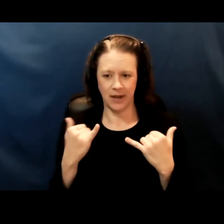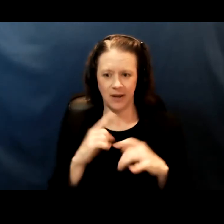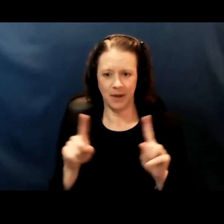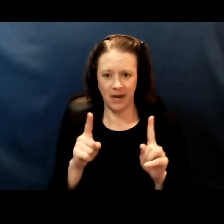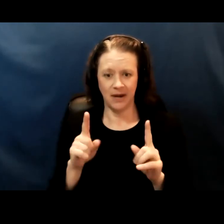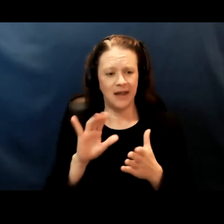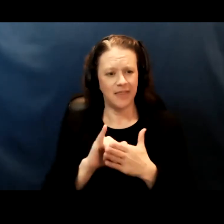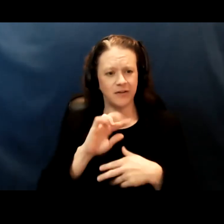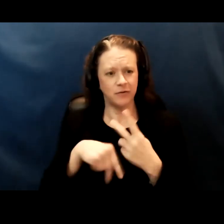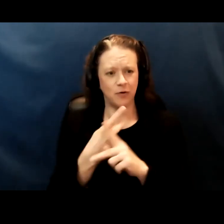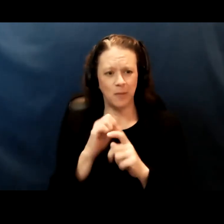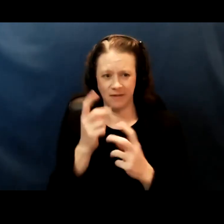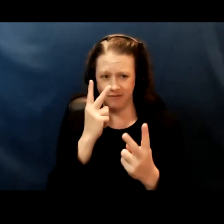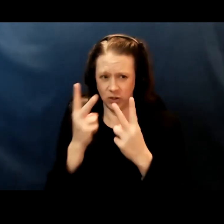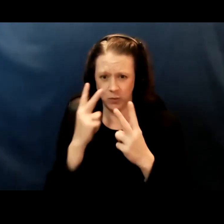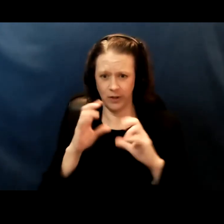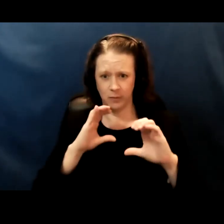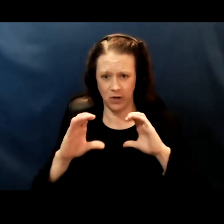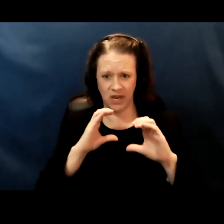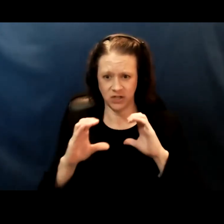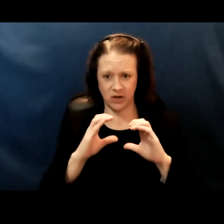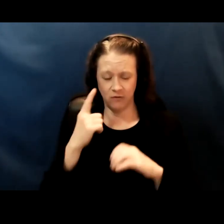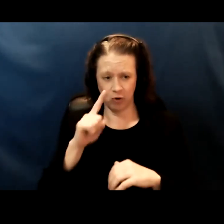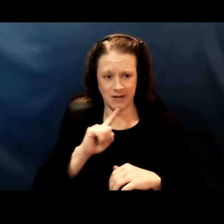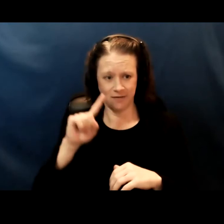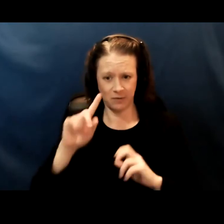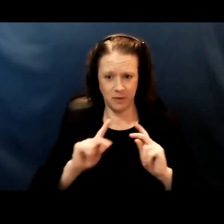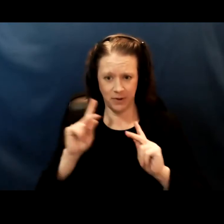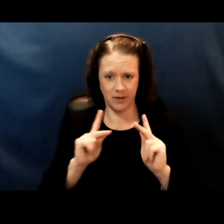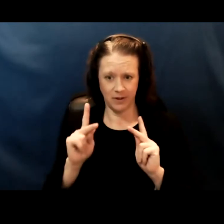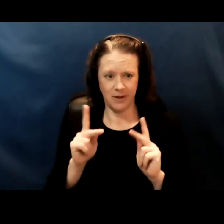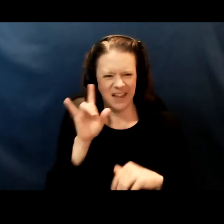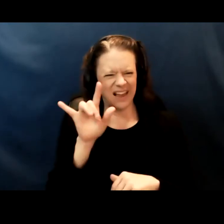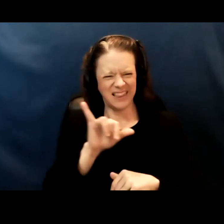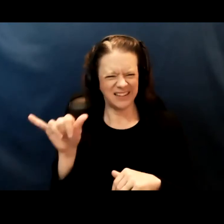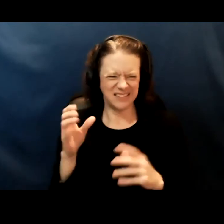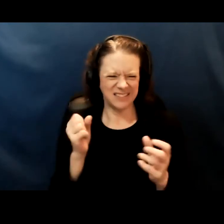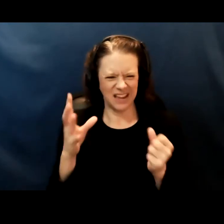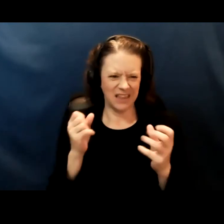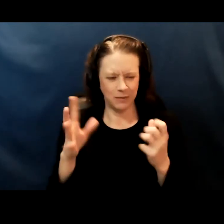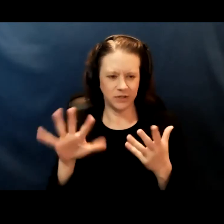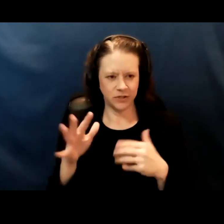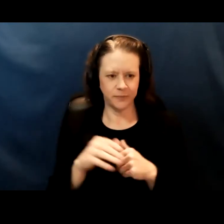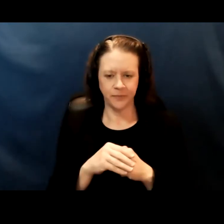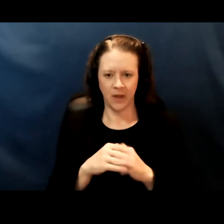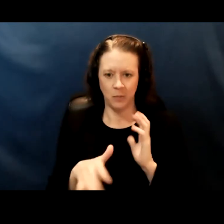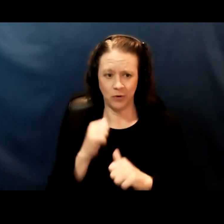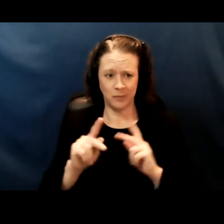anyone is curious. So I'm going to talk a little bit about my history with captioning. So I always say that it's such